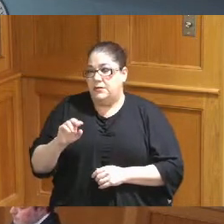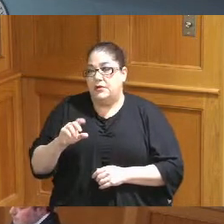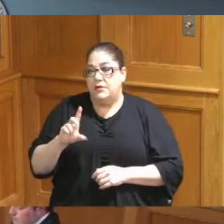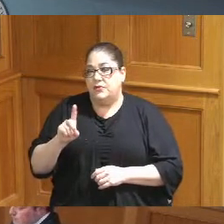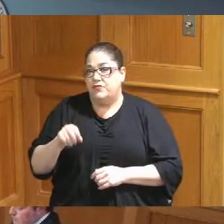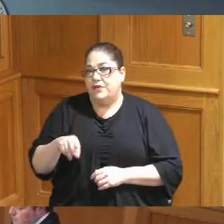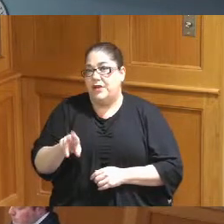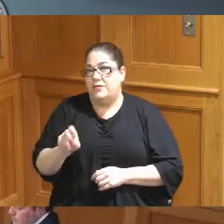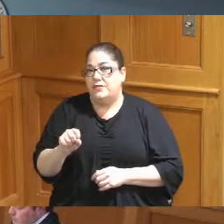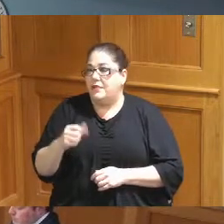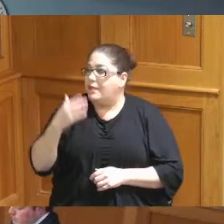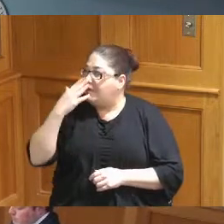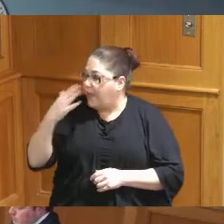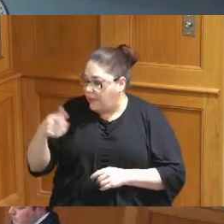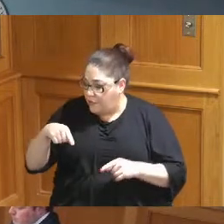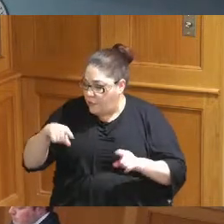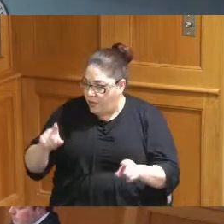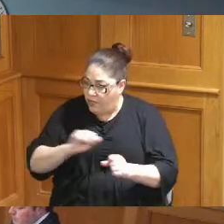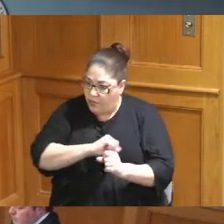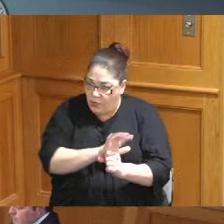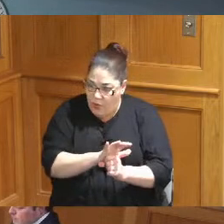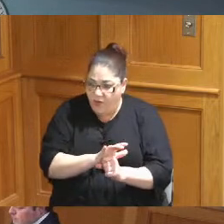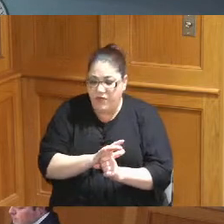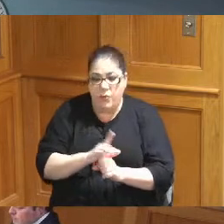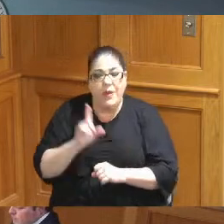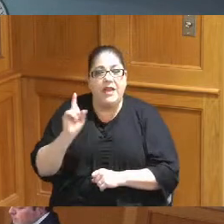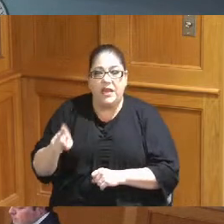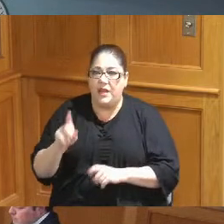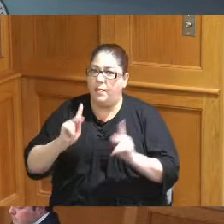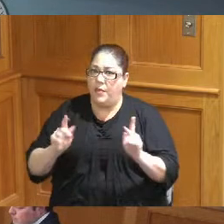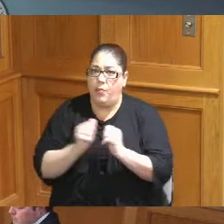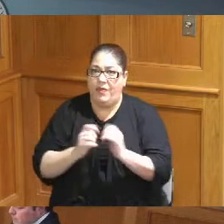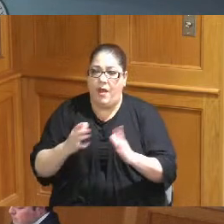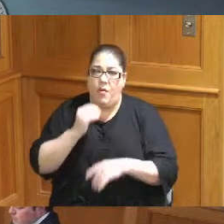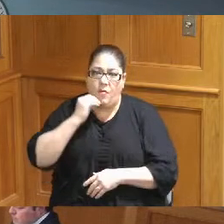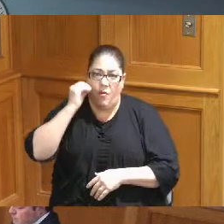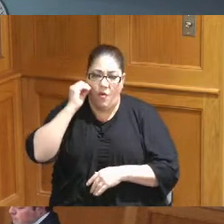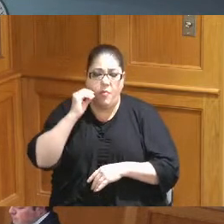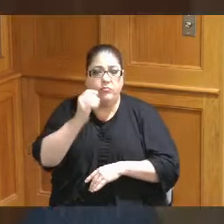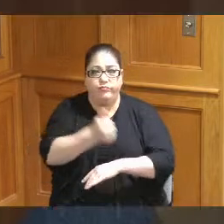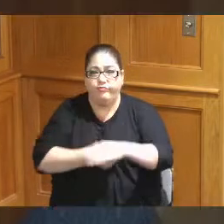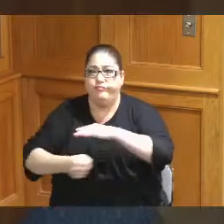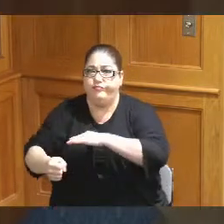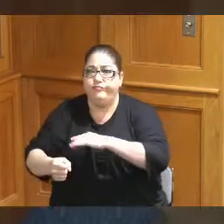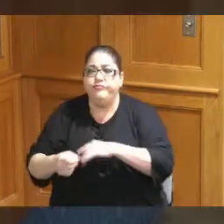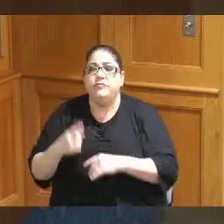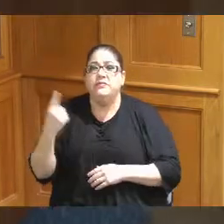way through Covid we needed to re-house the homeless population and you stepped up with